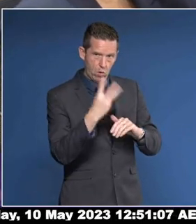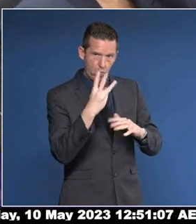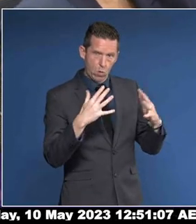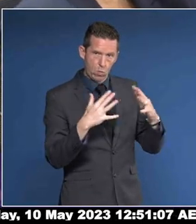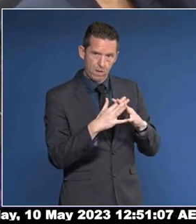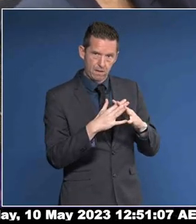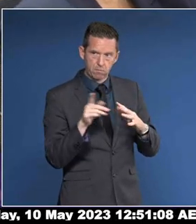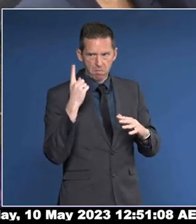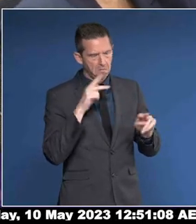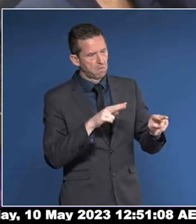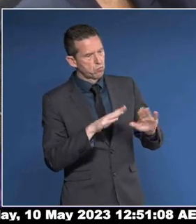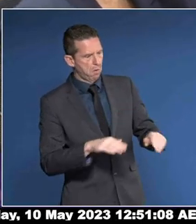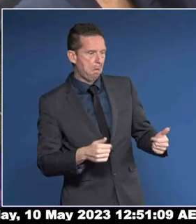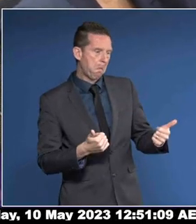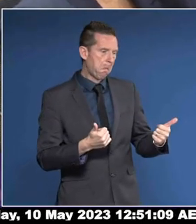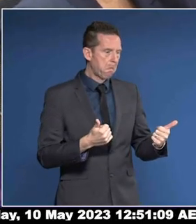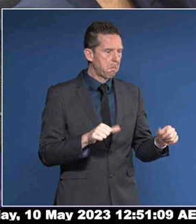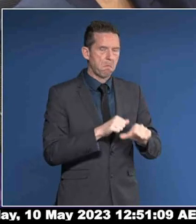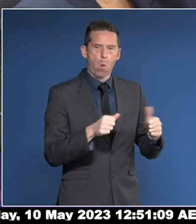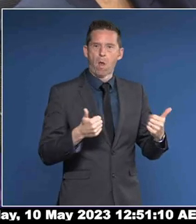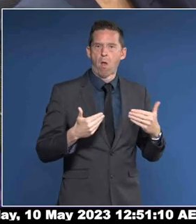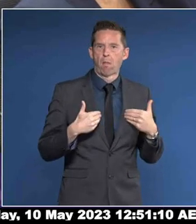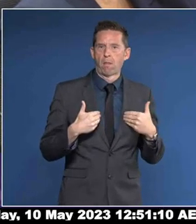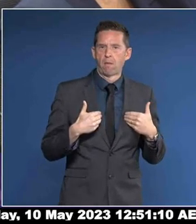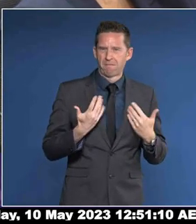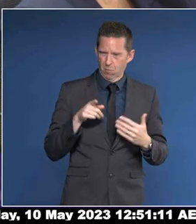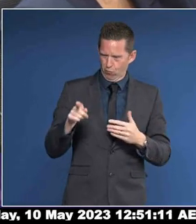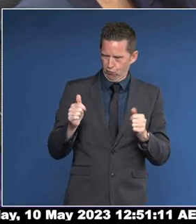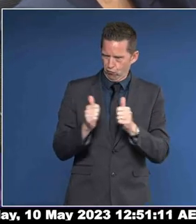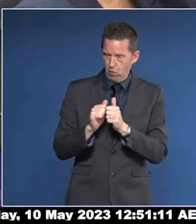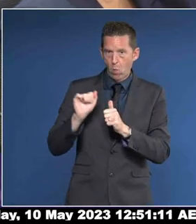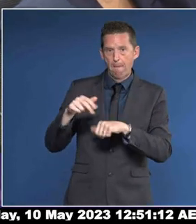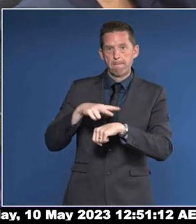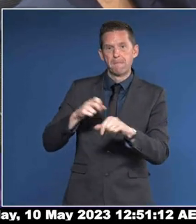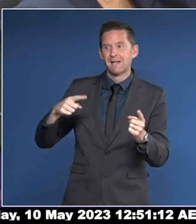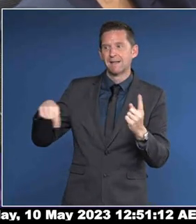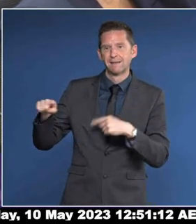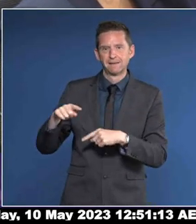good health." You agree, don't you, that your officers have no relevant expertise, do